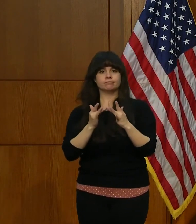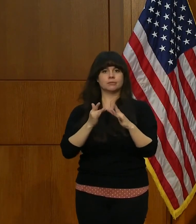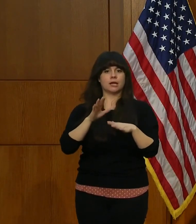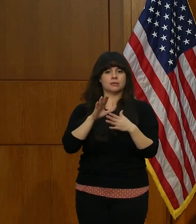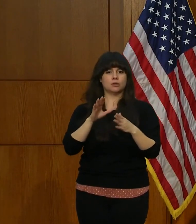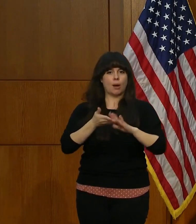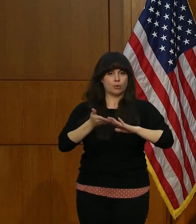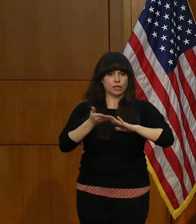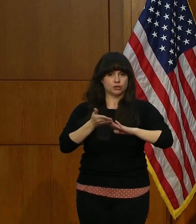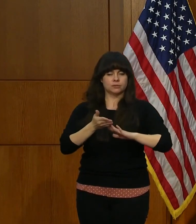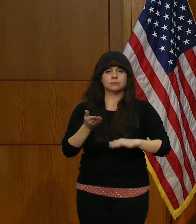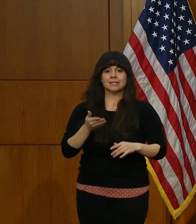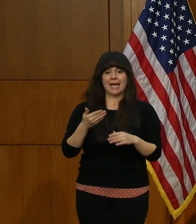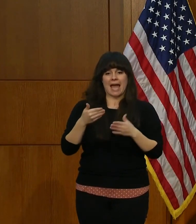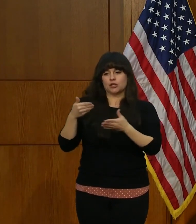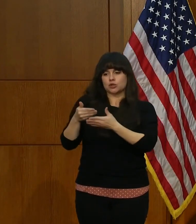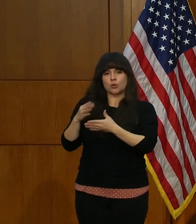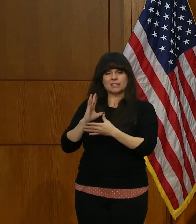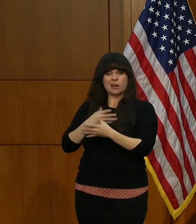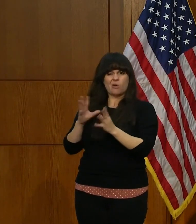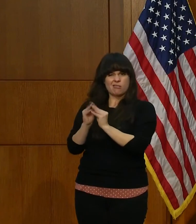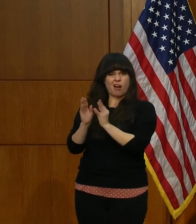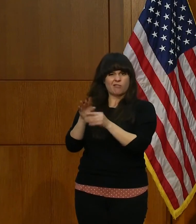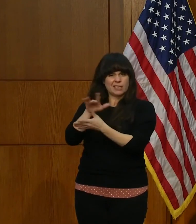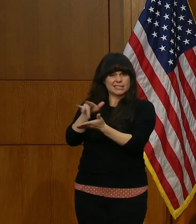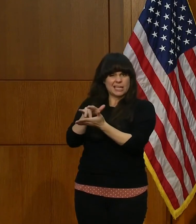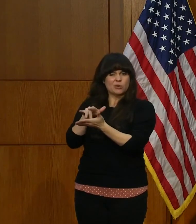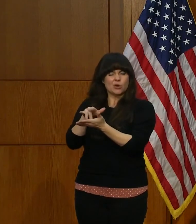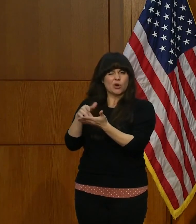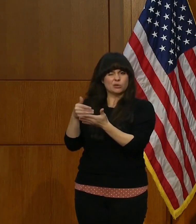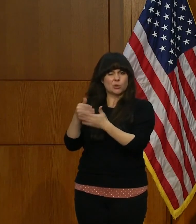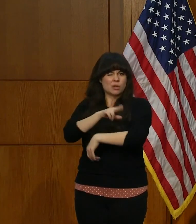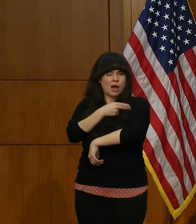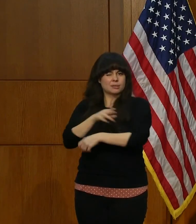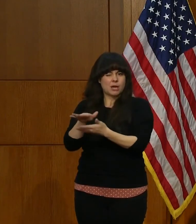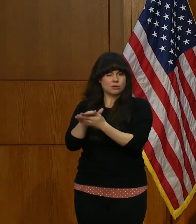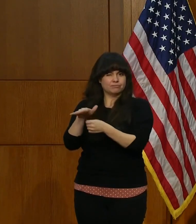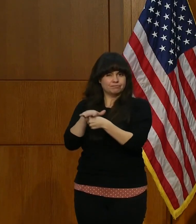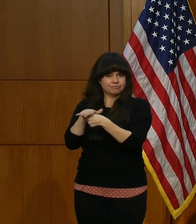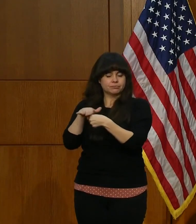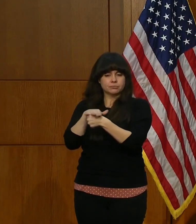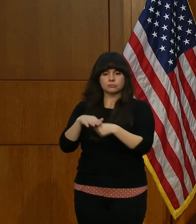EXPANDED TOE A FULLY DIGITIZED OPERATION IN OUR NEARBY THICK CONFERENCE CENTER ON OUR